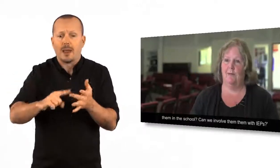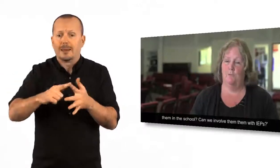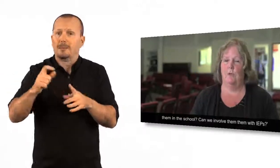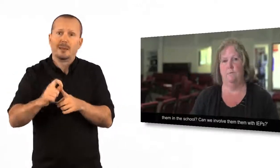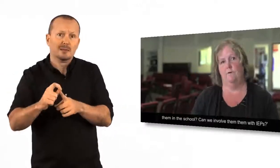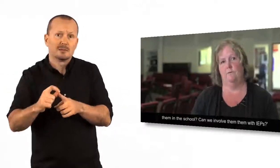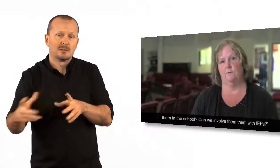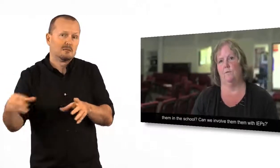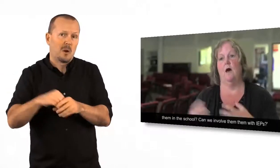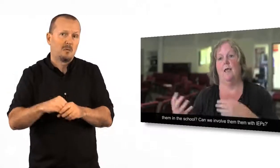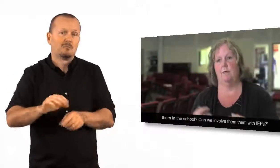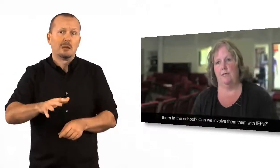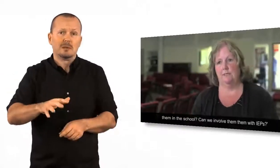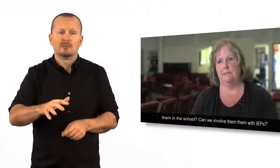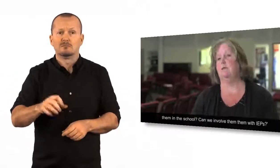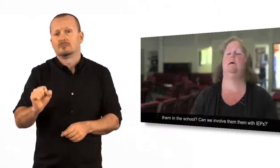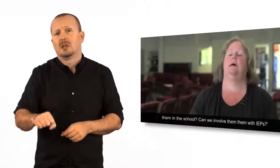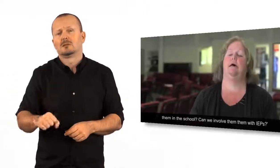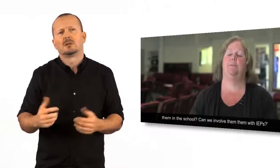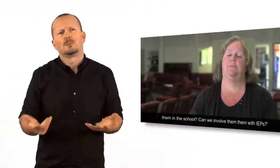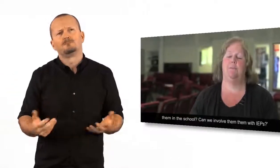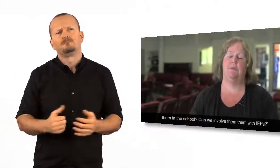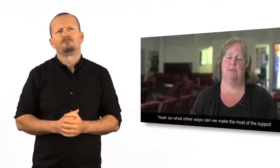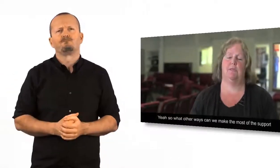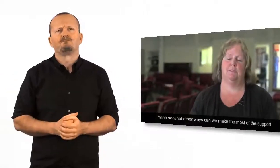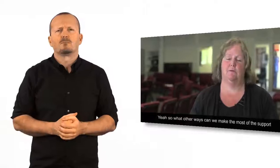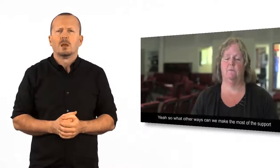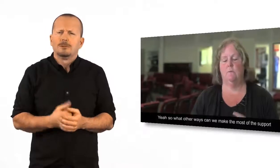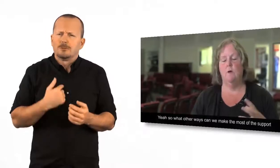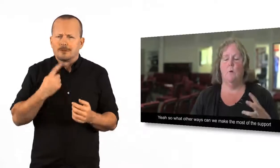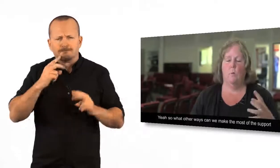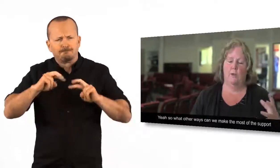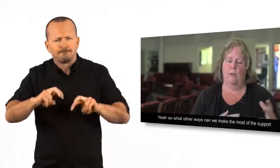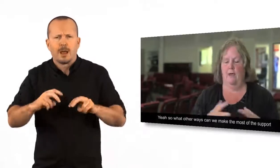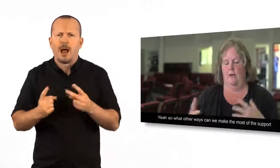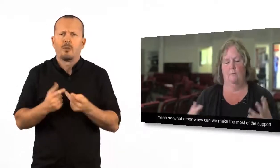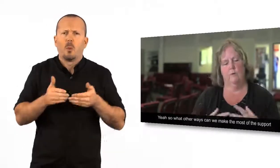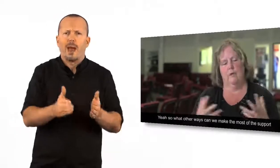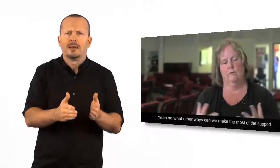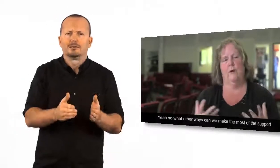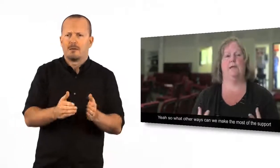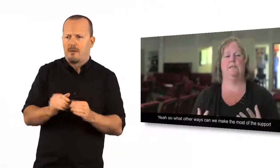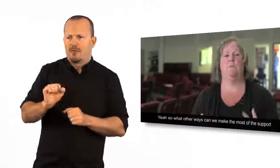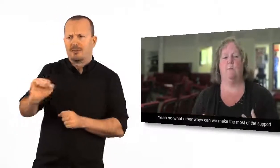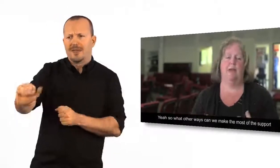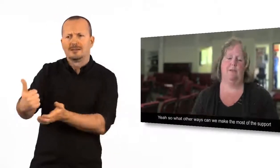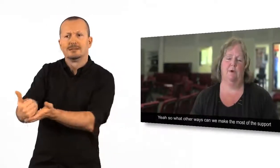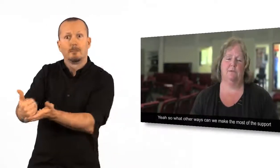Can we involve them with IEPs?’ Yeah so what other ways can we make the most